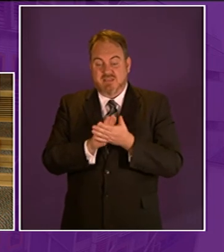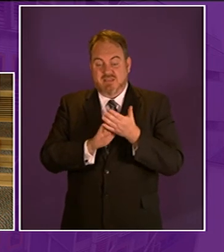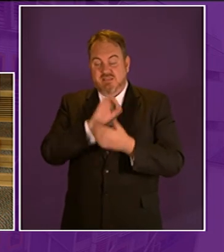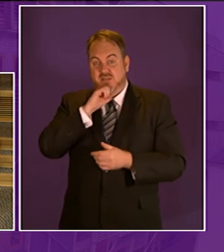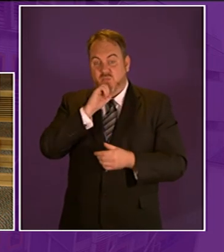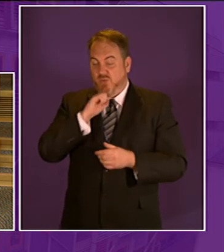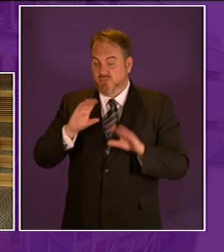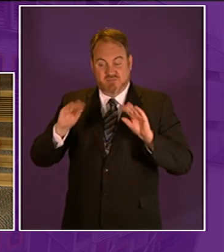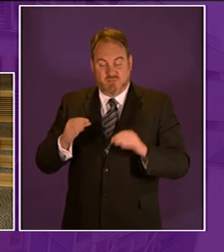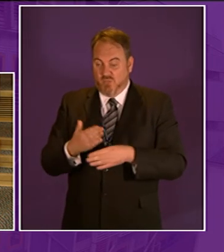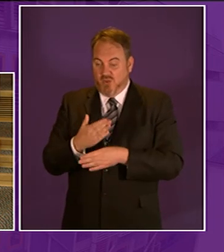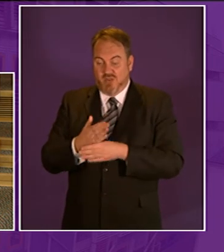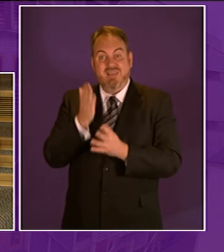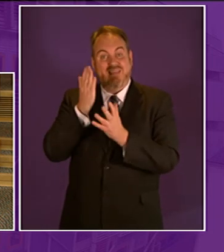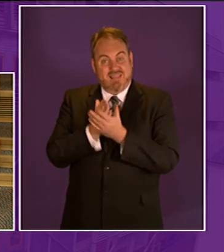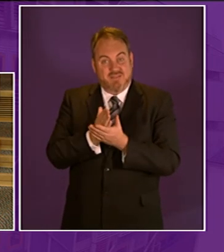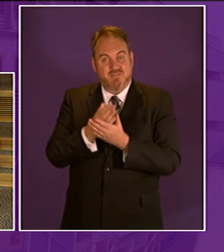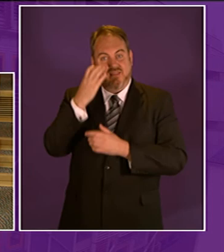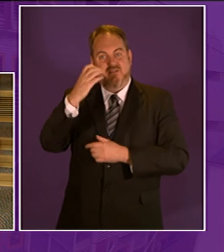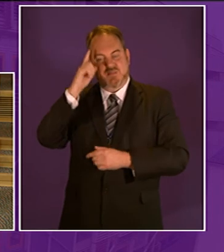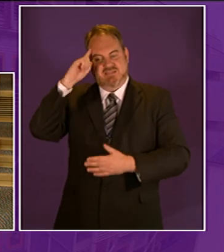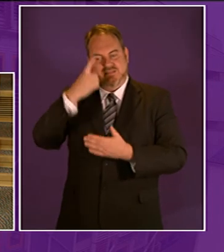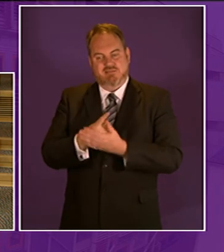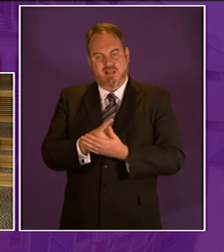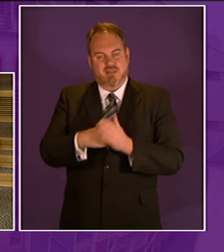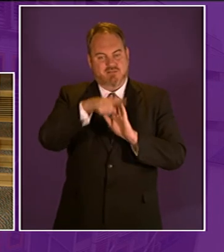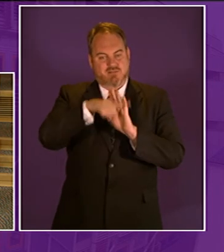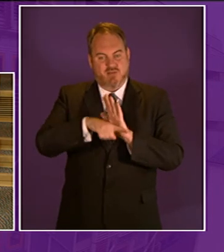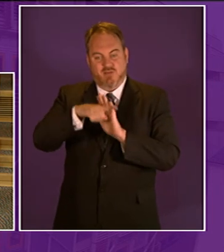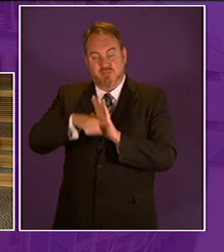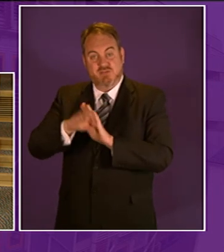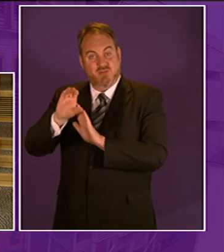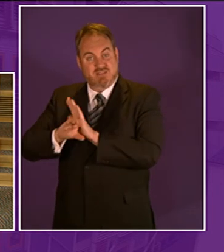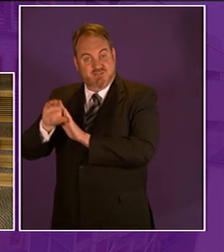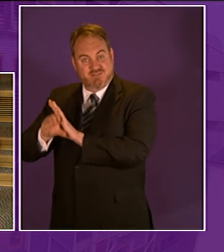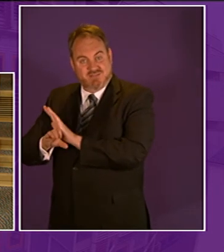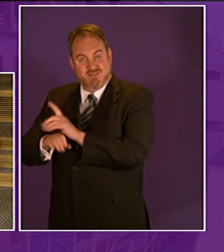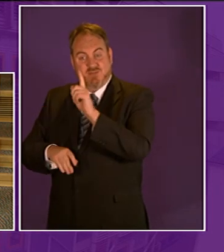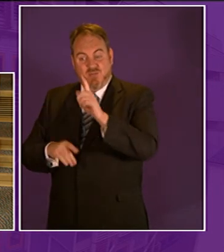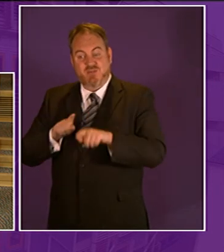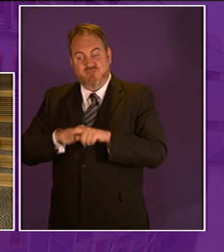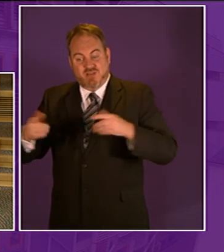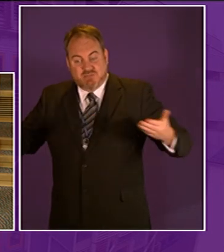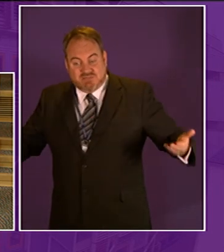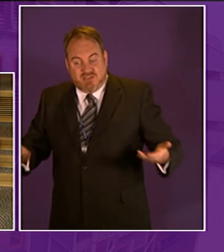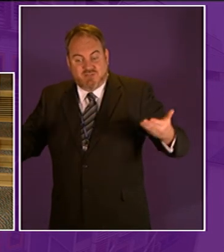specifying the terms of agreements that are to be reached. We are facilitating the process of an agreement.